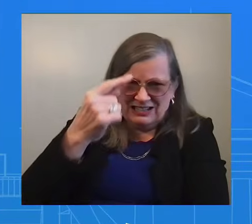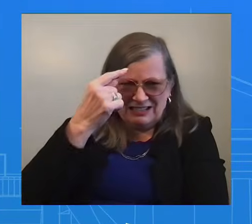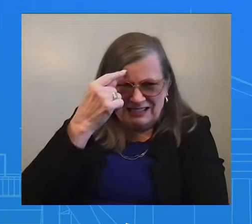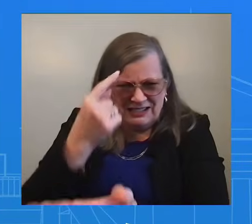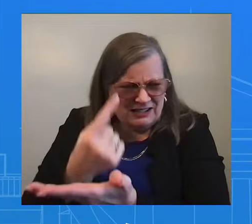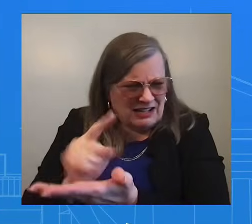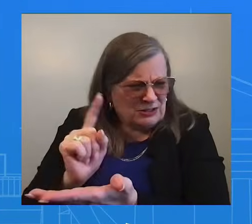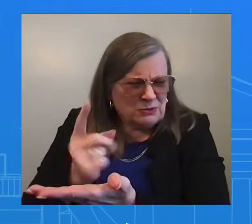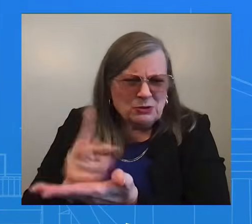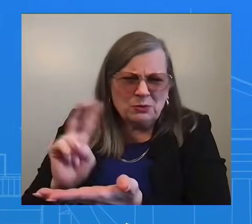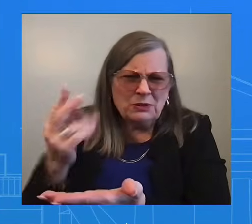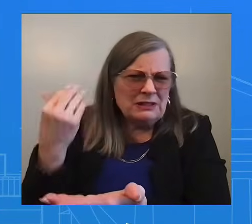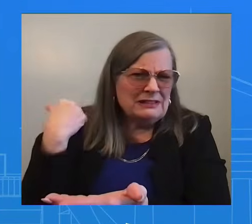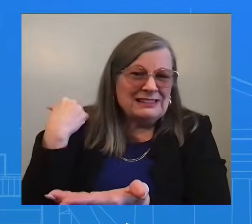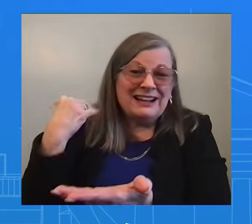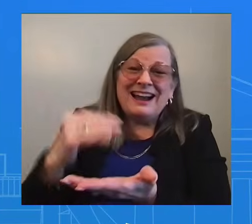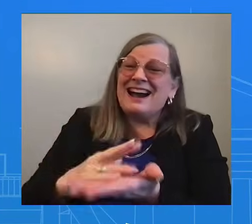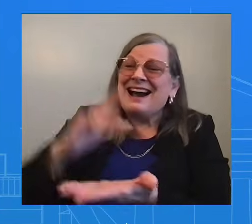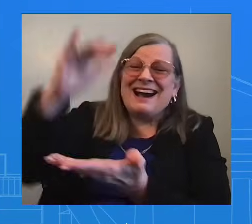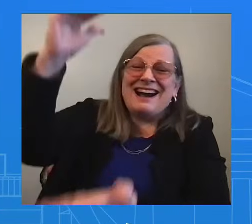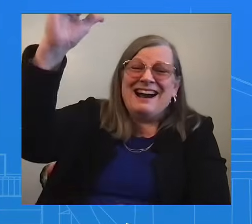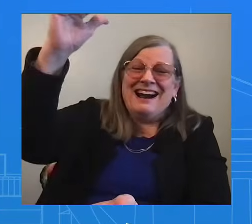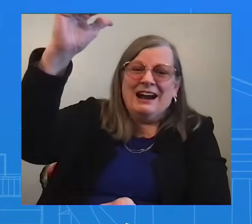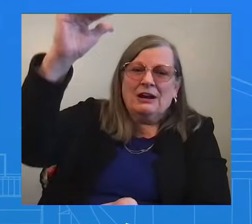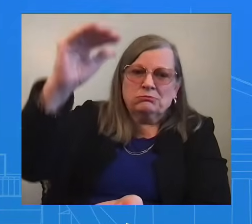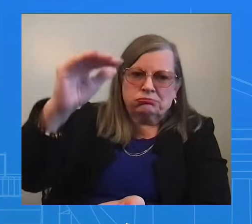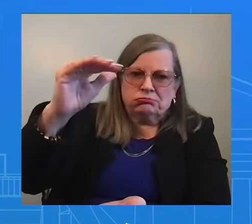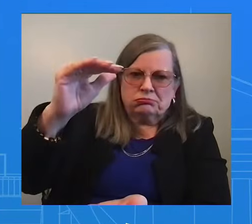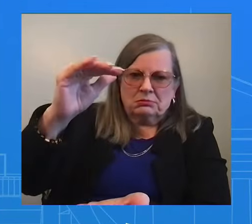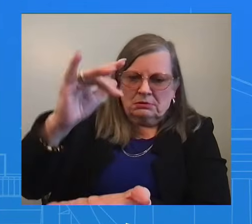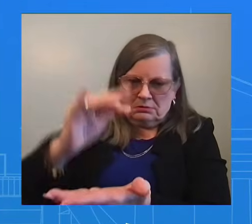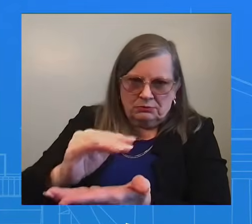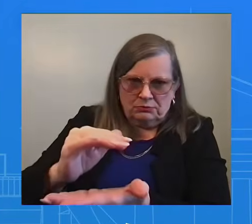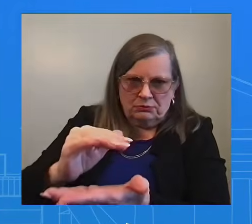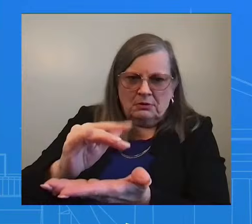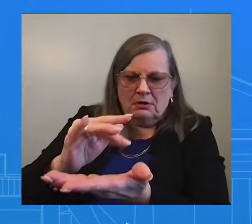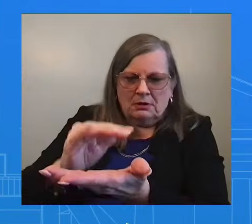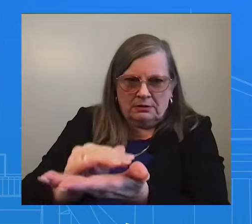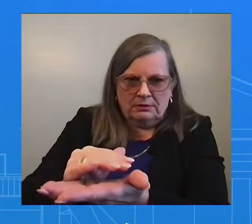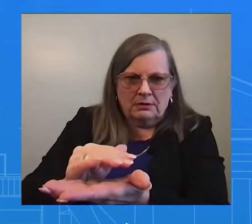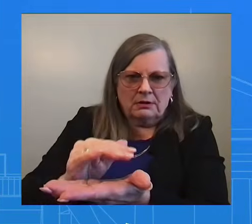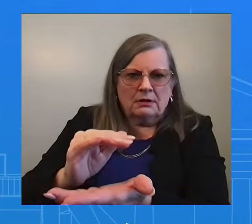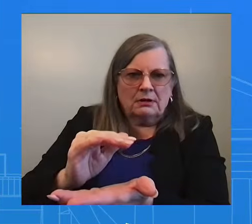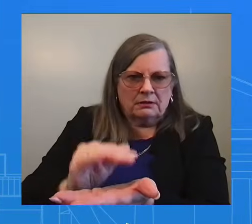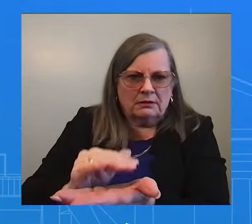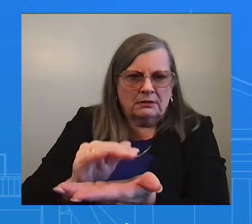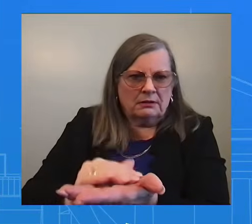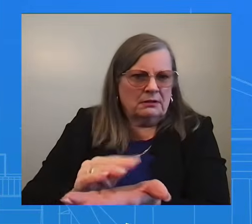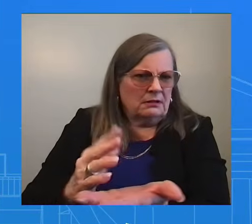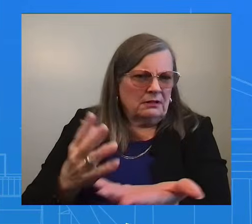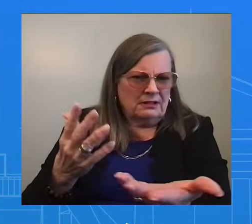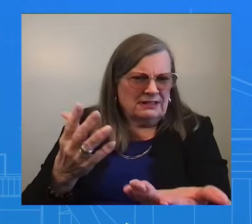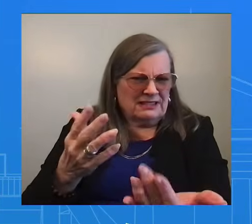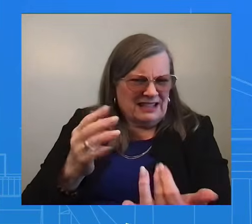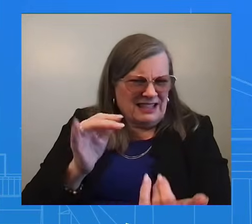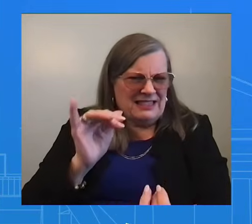because we don't have any more. Like, this is it. And so, that is where we are. That's why we asked for emergency funding.